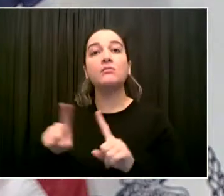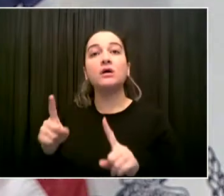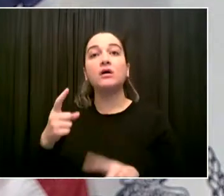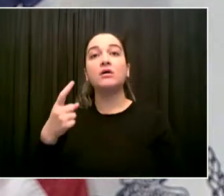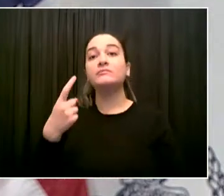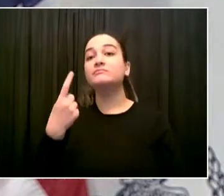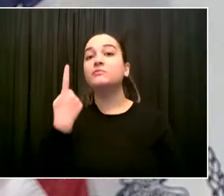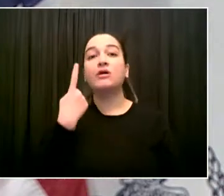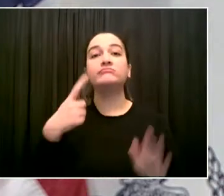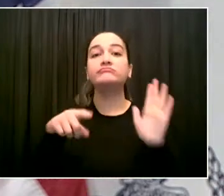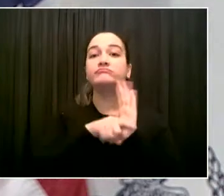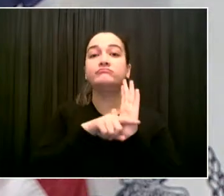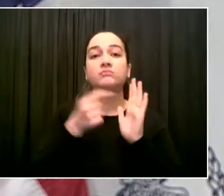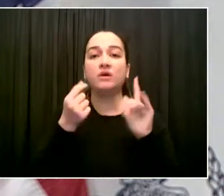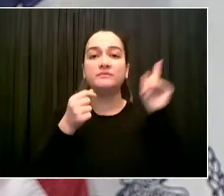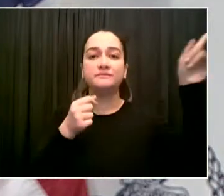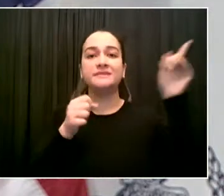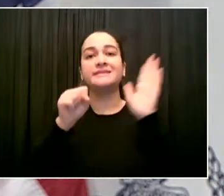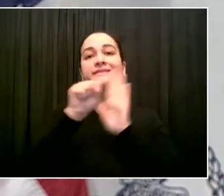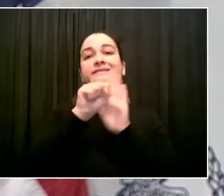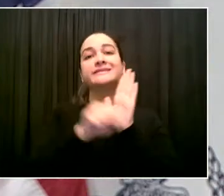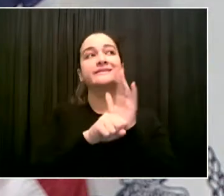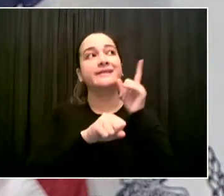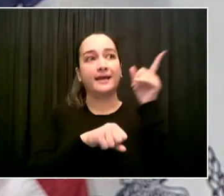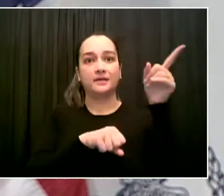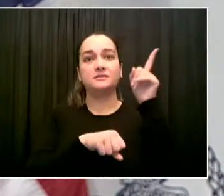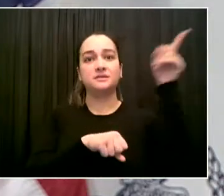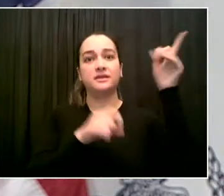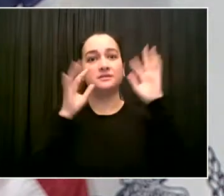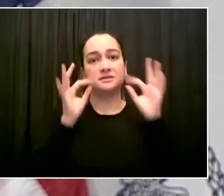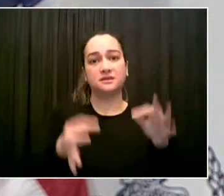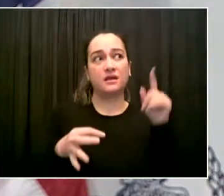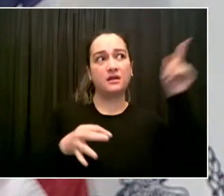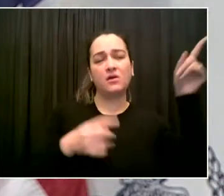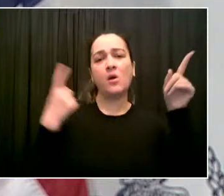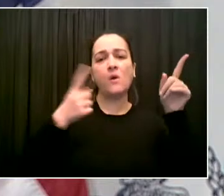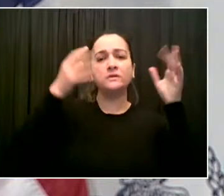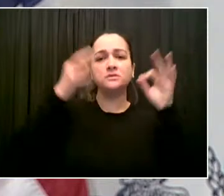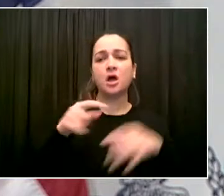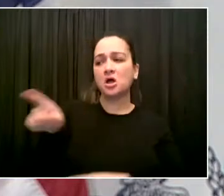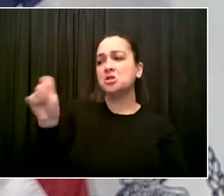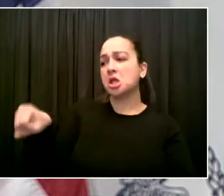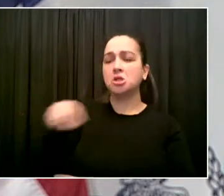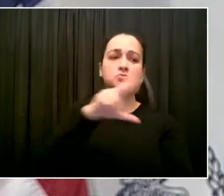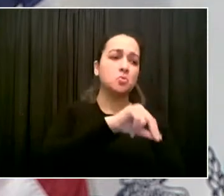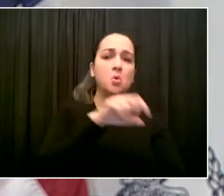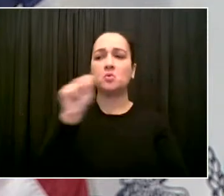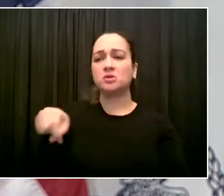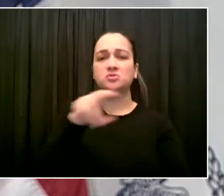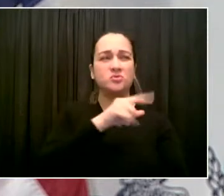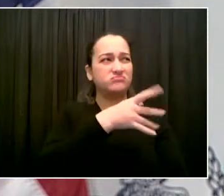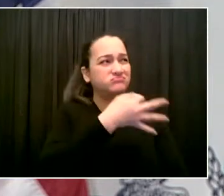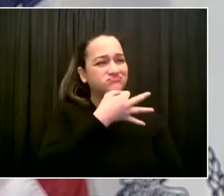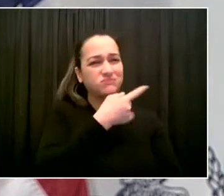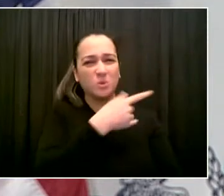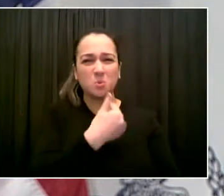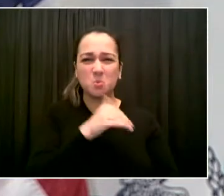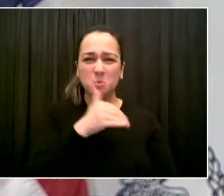MADE HIS DDIECSSIONS.S. I DON'T KNOW WHHY WE SAW SO MANY CATEGORIES OF FOLKS WHO'VE BEBE ENLEFT OUT. AND TALK IN